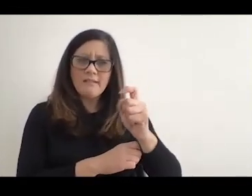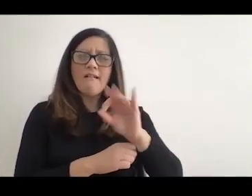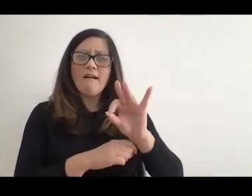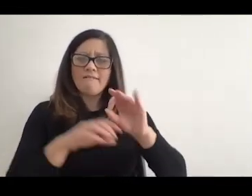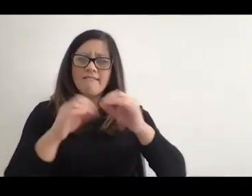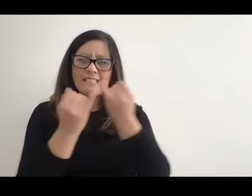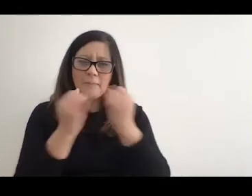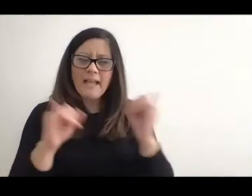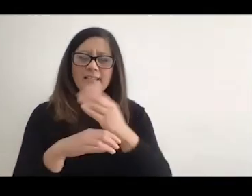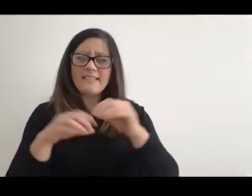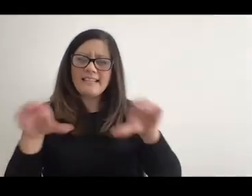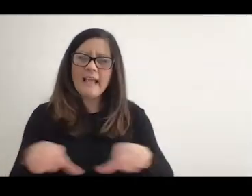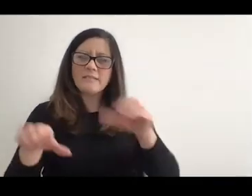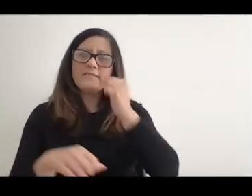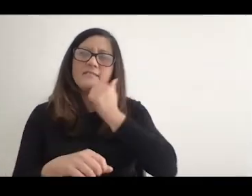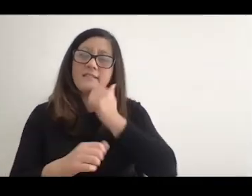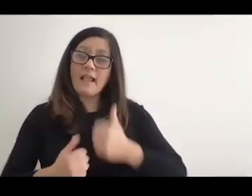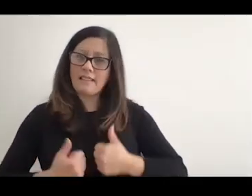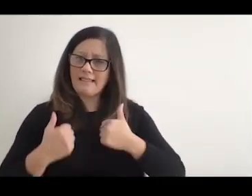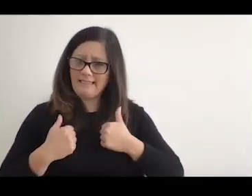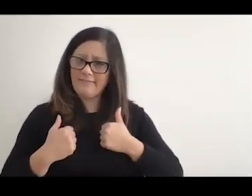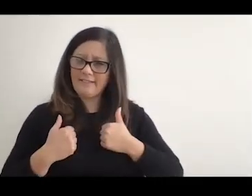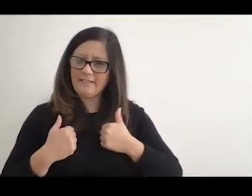when researching occupational therapy. I'd met occupational therapists